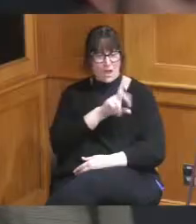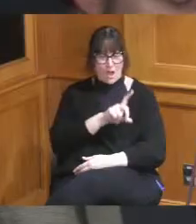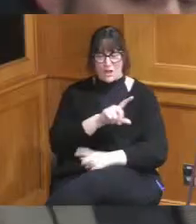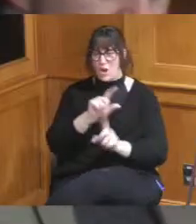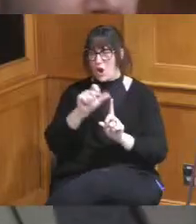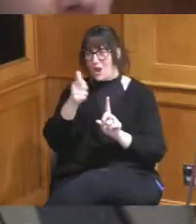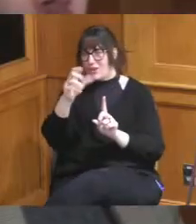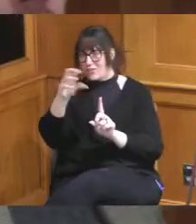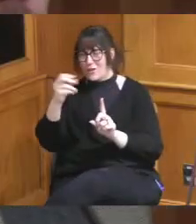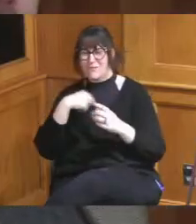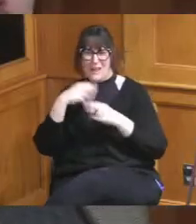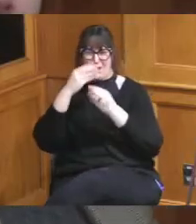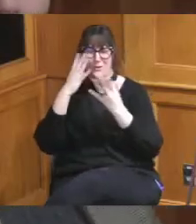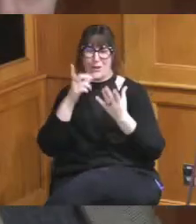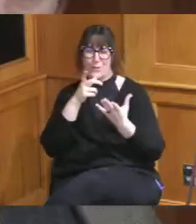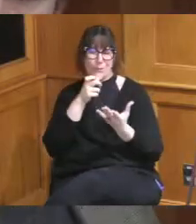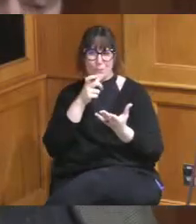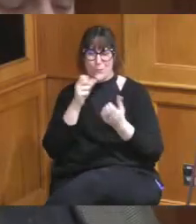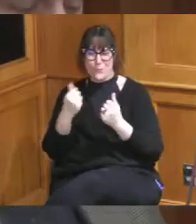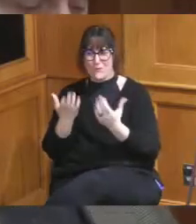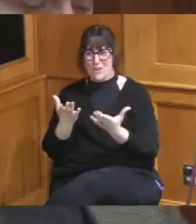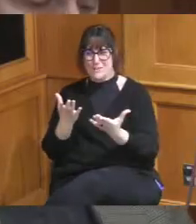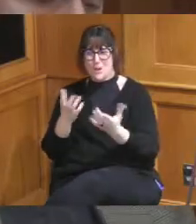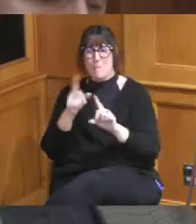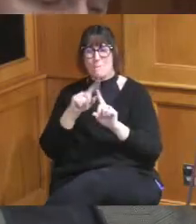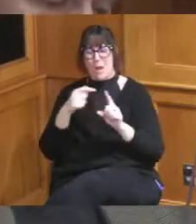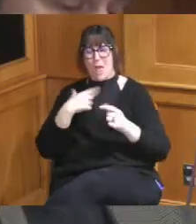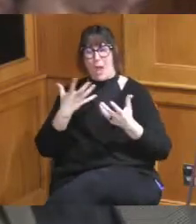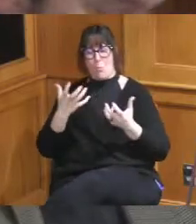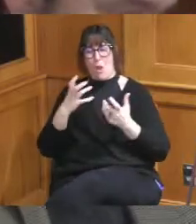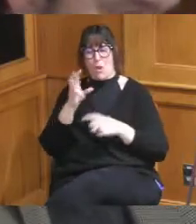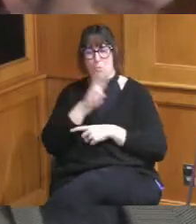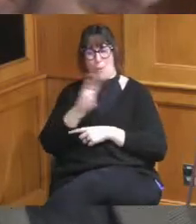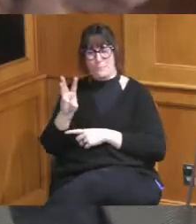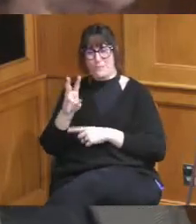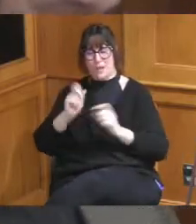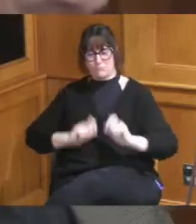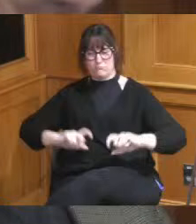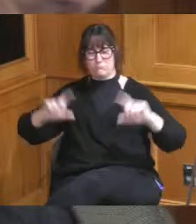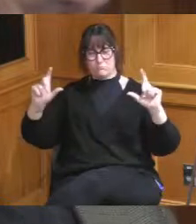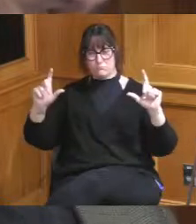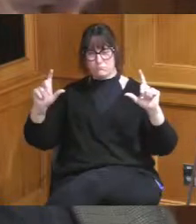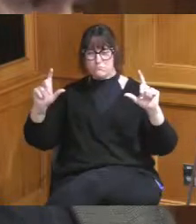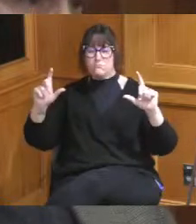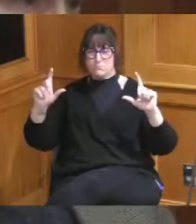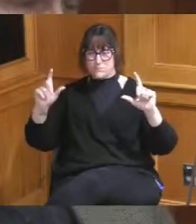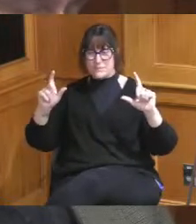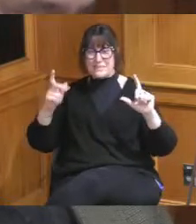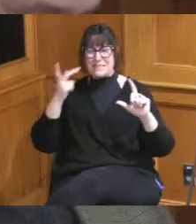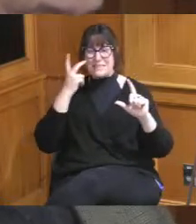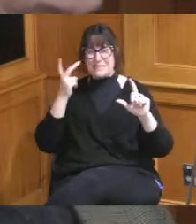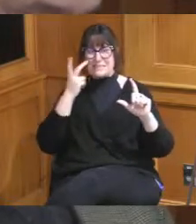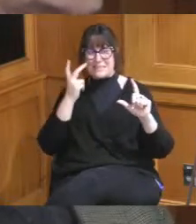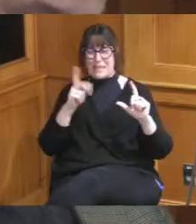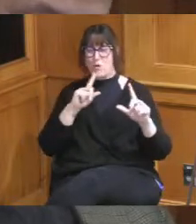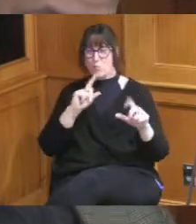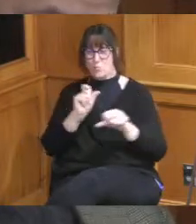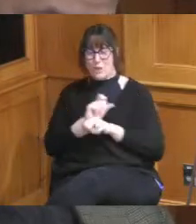so that you could go to our our website and each of us can go there and find out in real time as